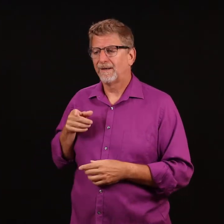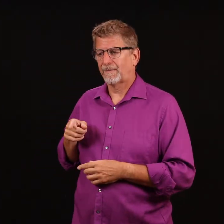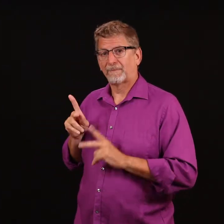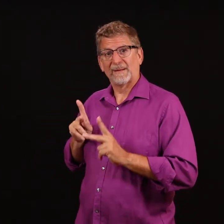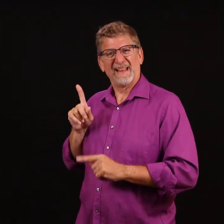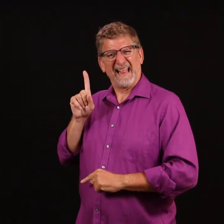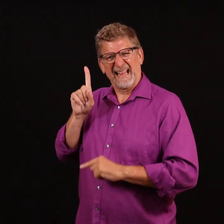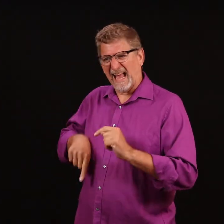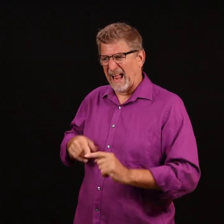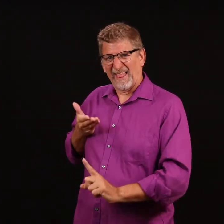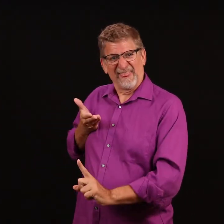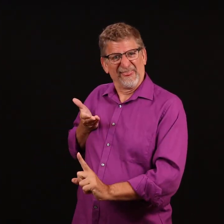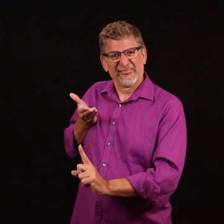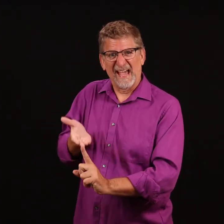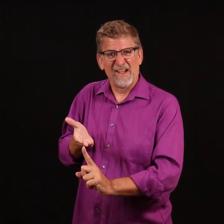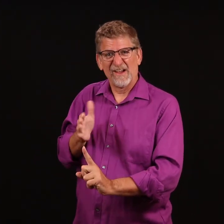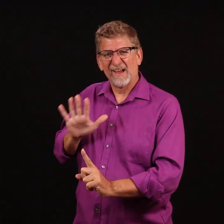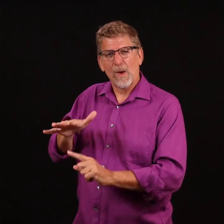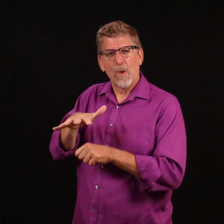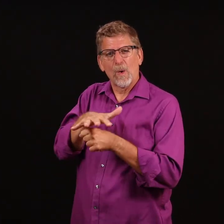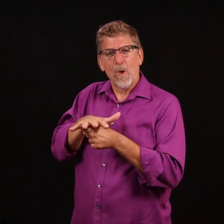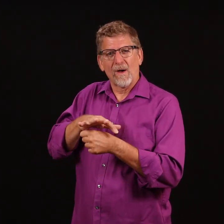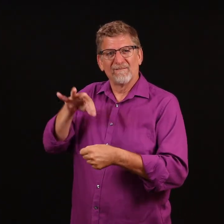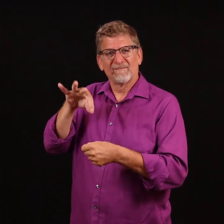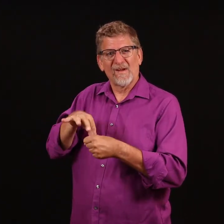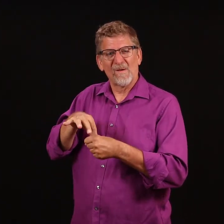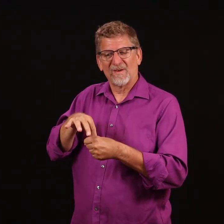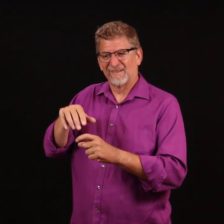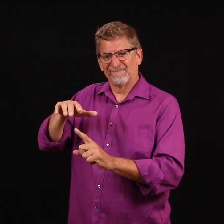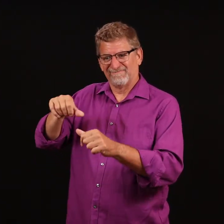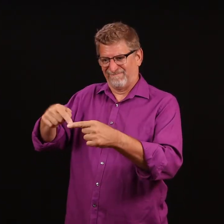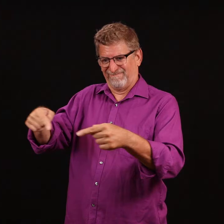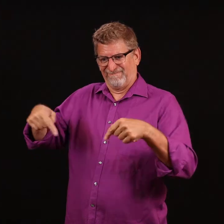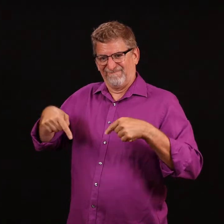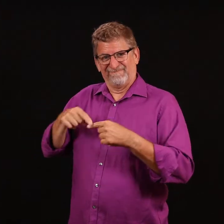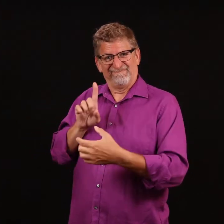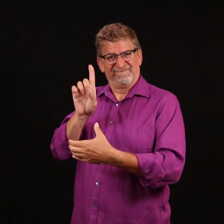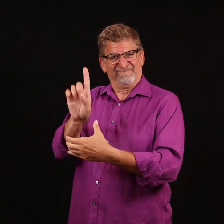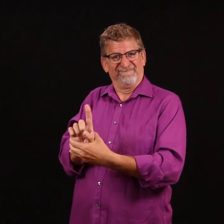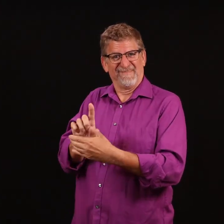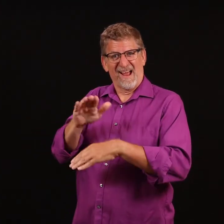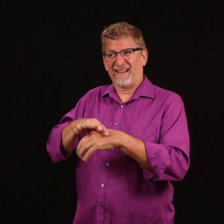physically cannot go to their polling place on election day.